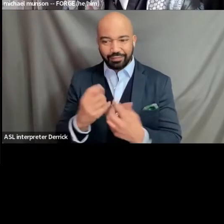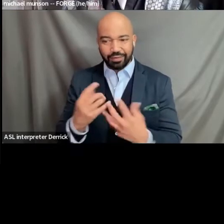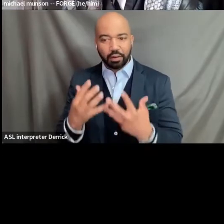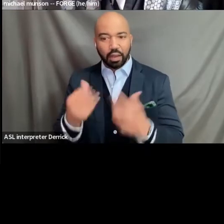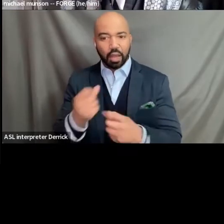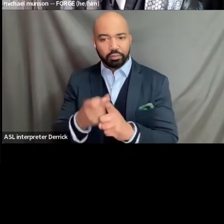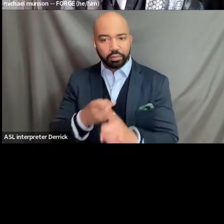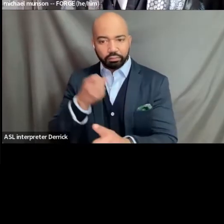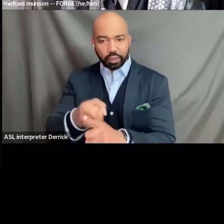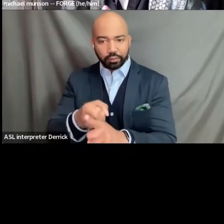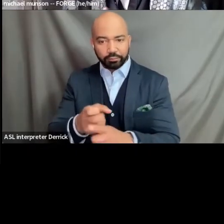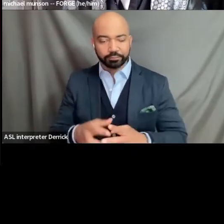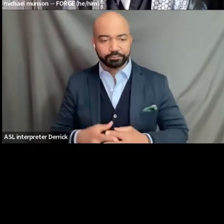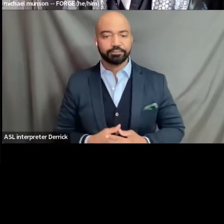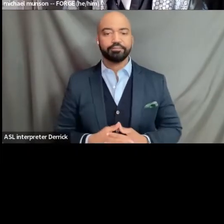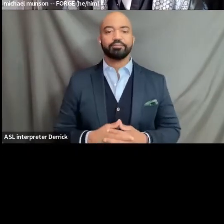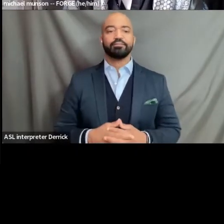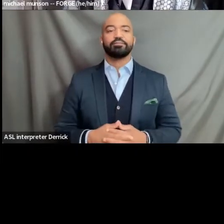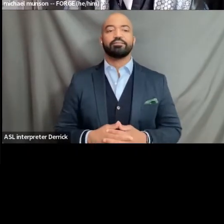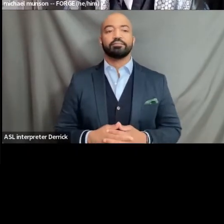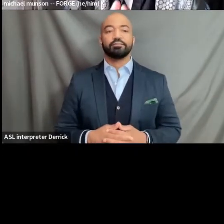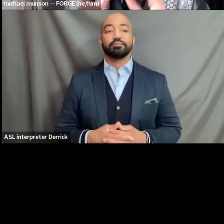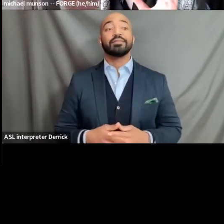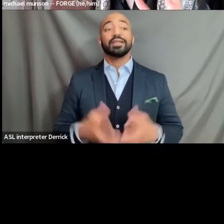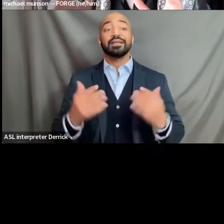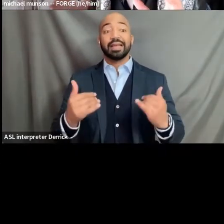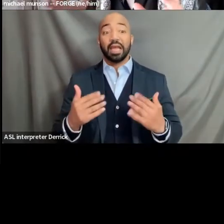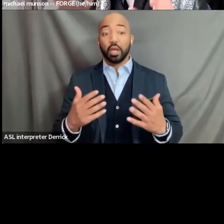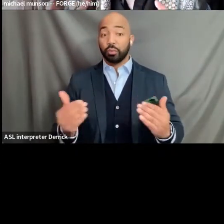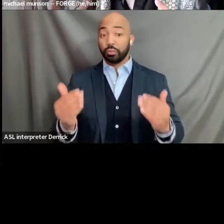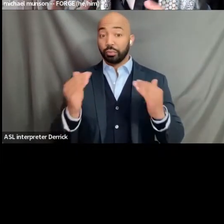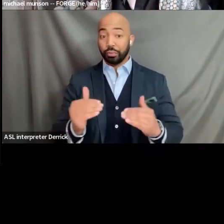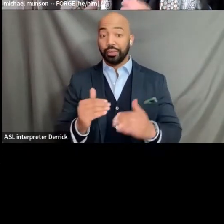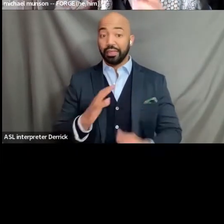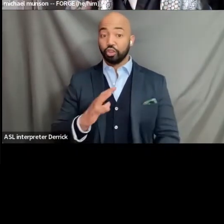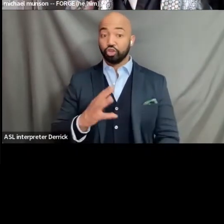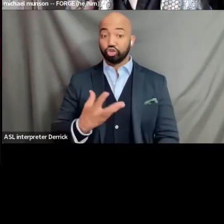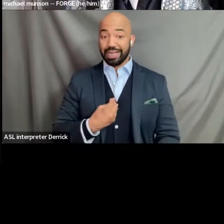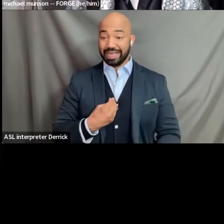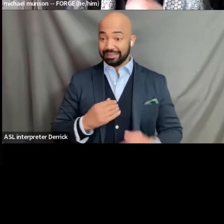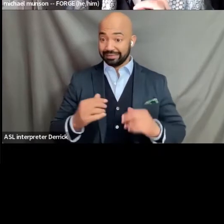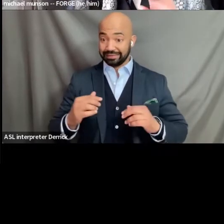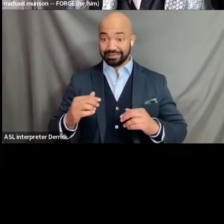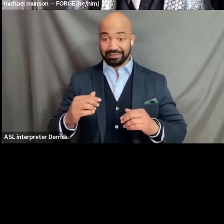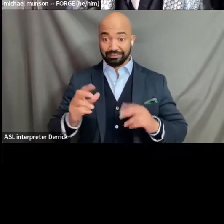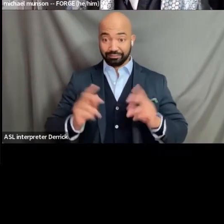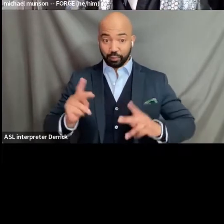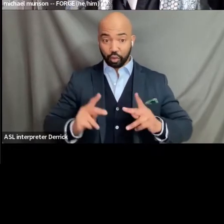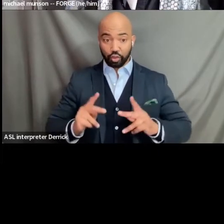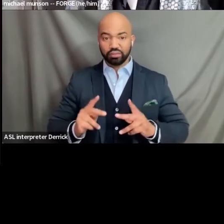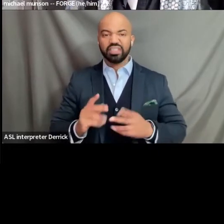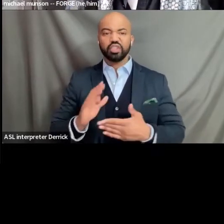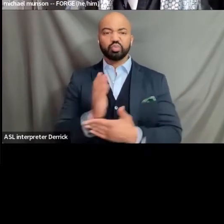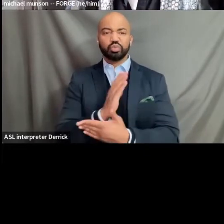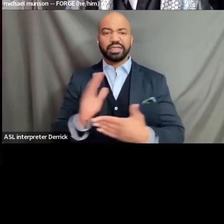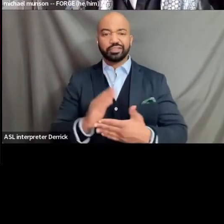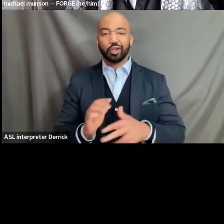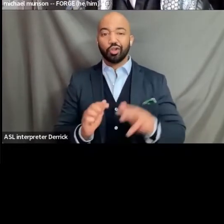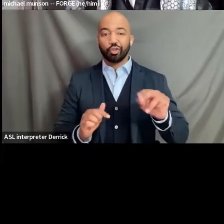When we look at trans folks, the range for trans folks of smoking is between 30 and 45%.